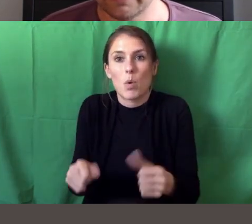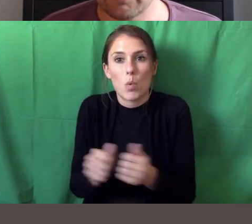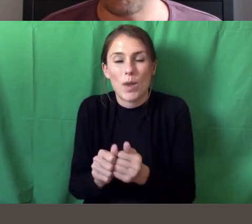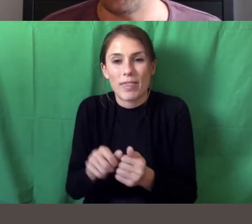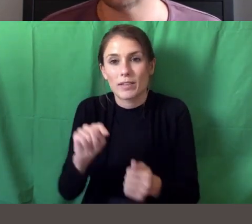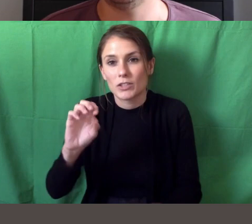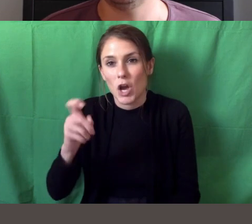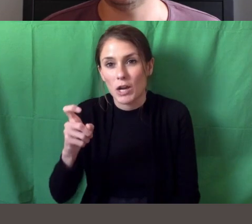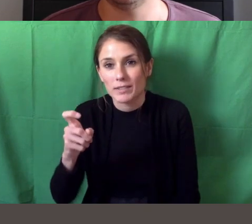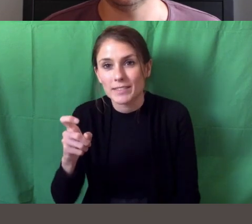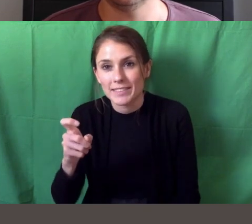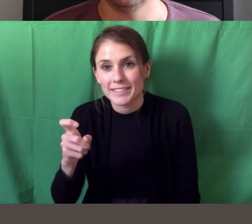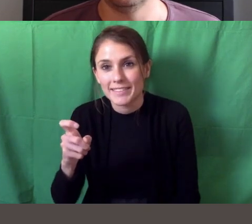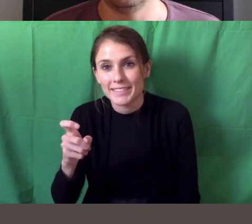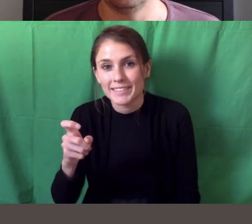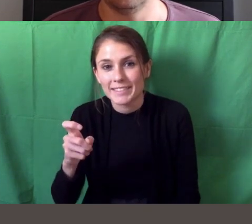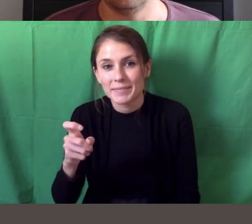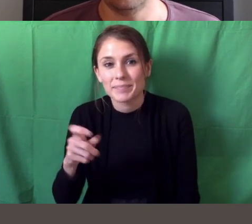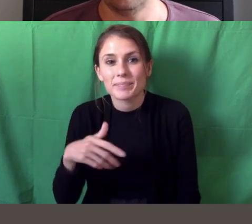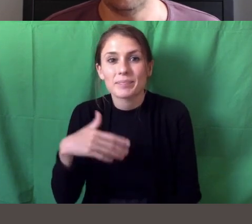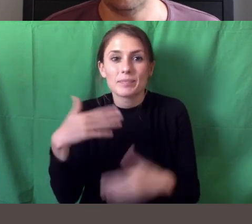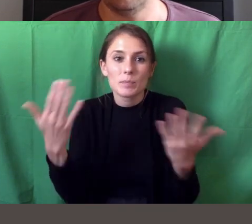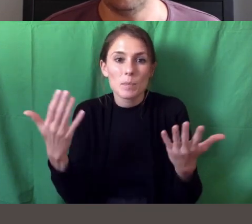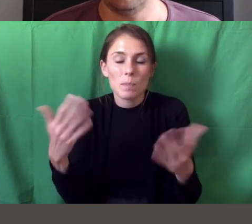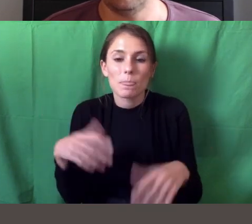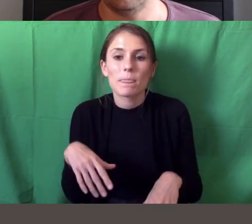we did not even know they were possible with tox.